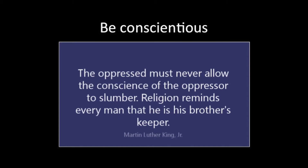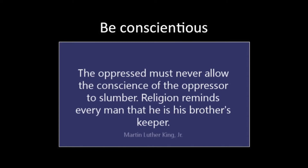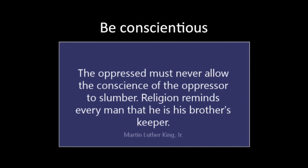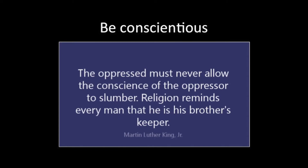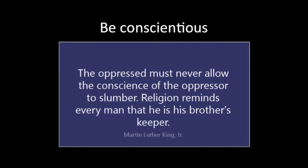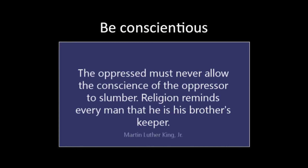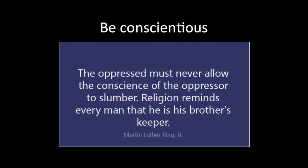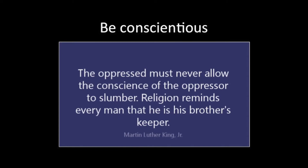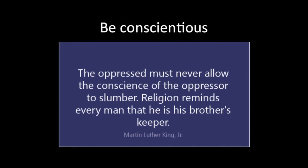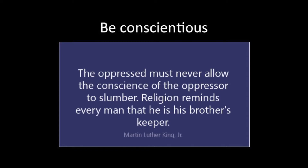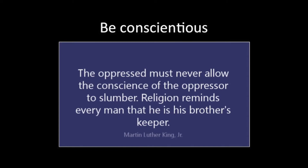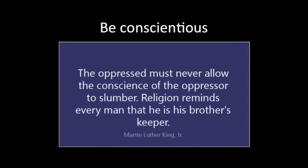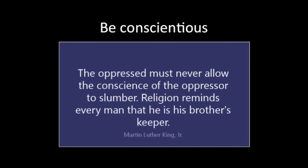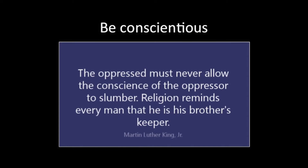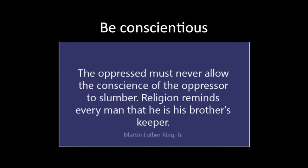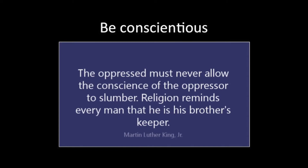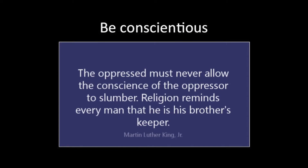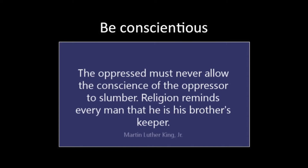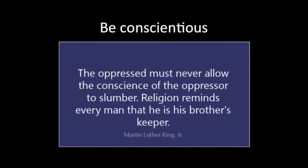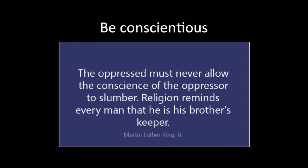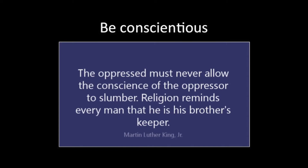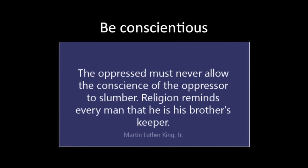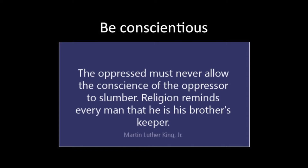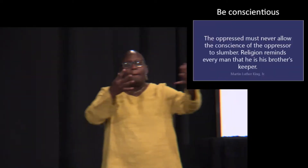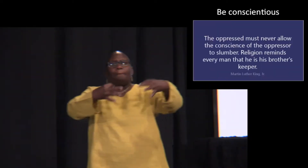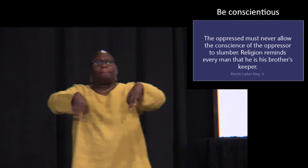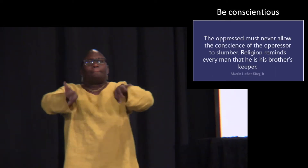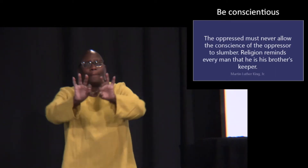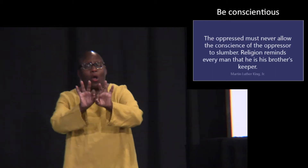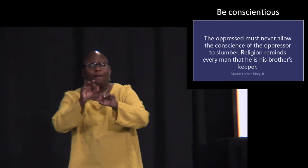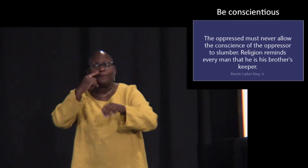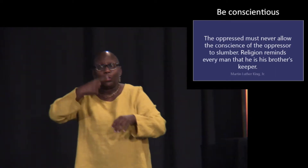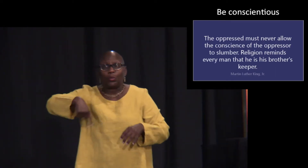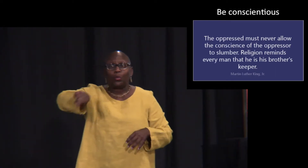I'm so grateful to Amy for giving me that experience.